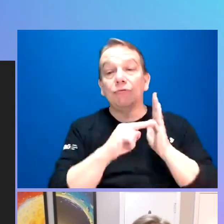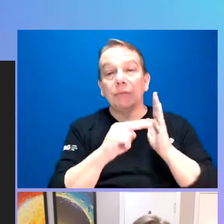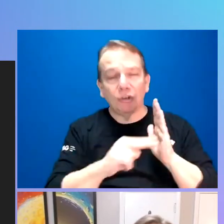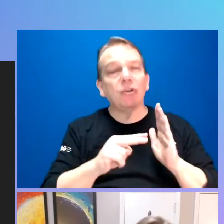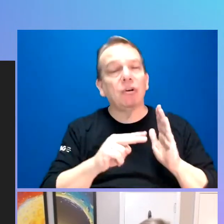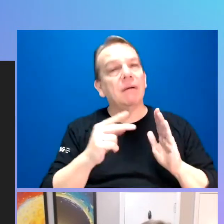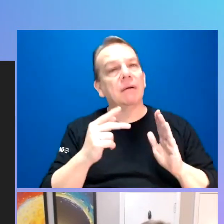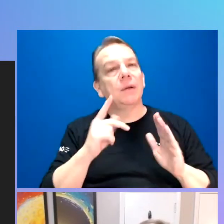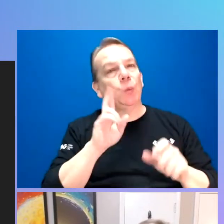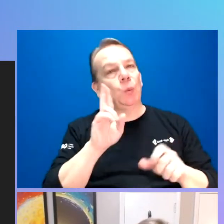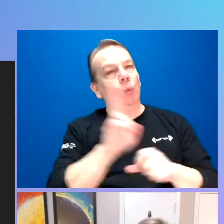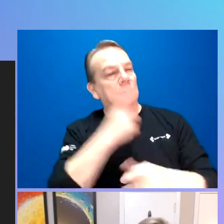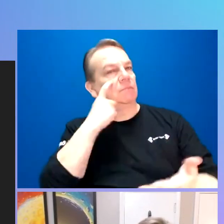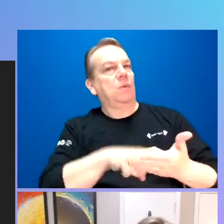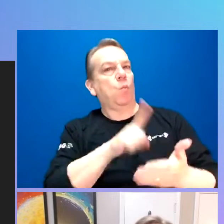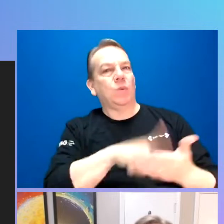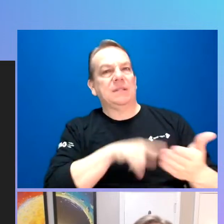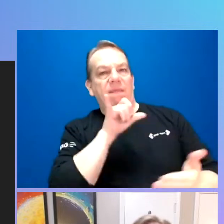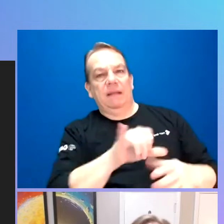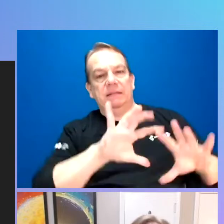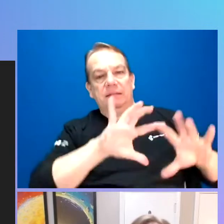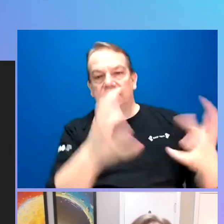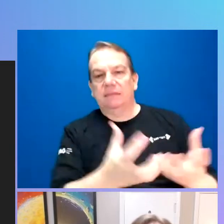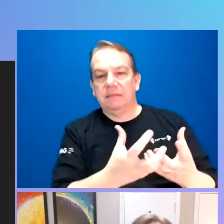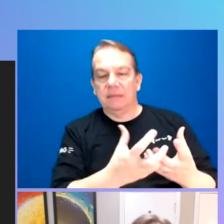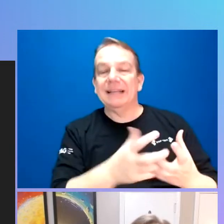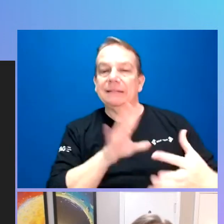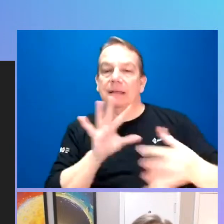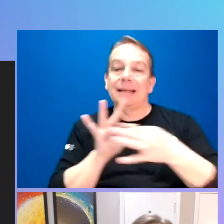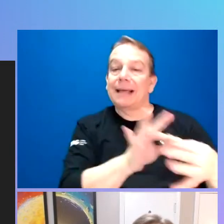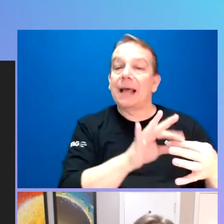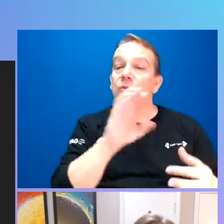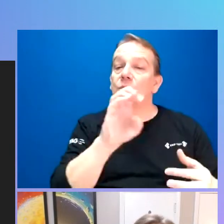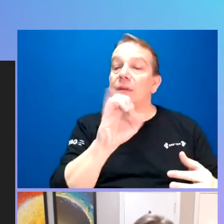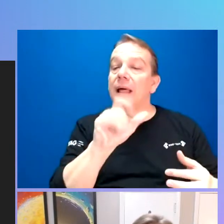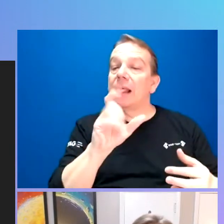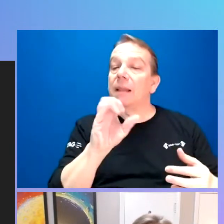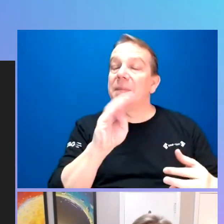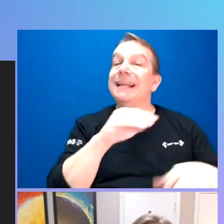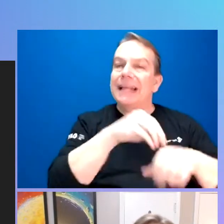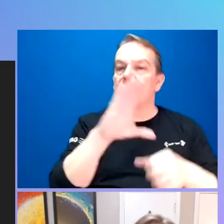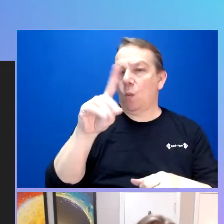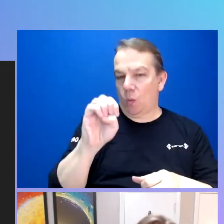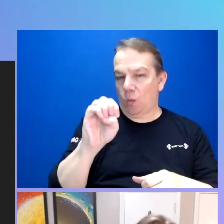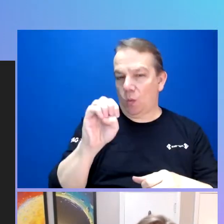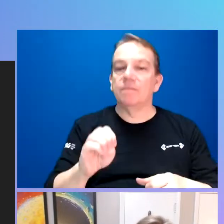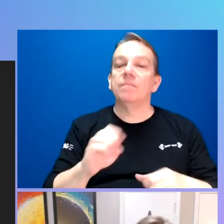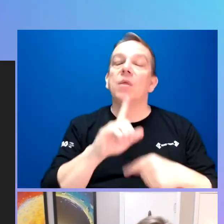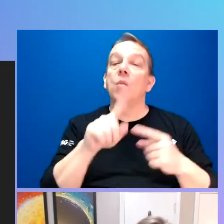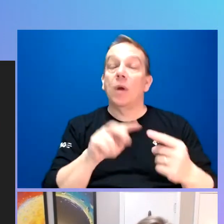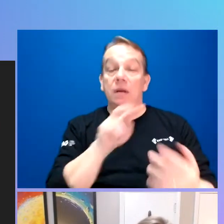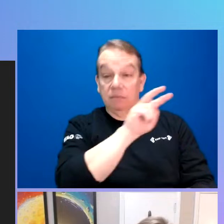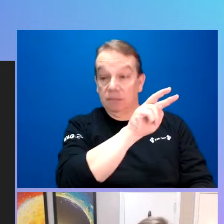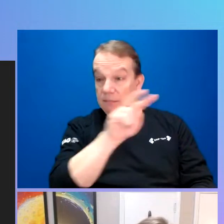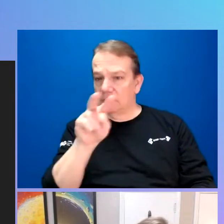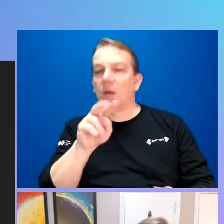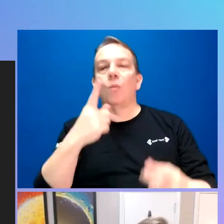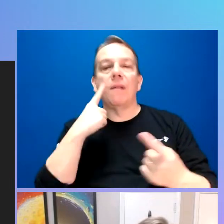element. It's attached to the element in the code screen. Readers will announce the name when focus moves to that